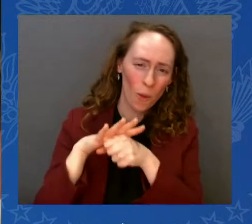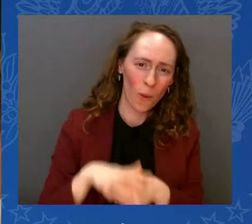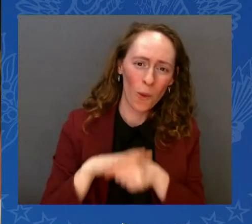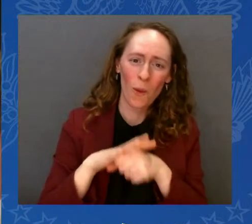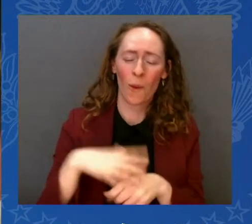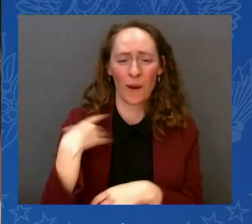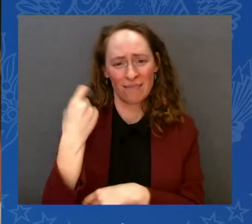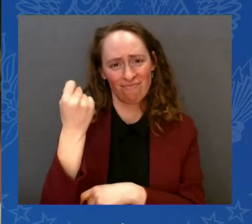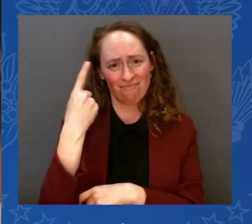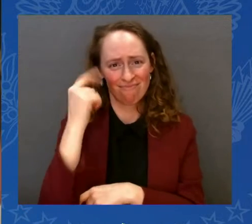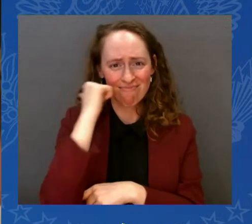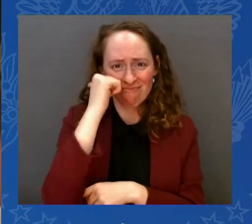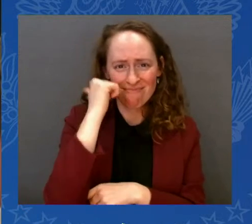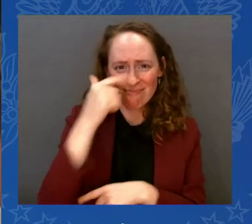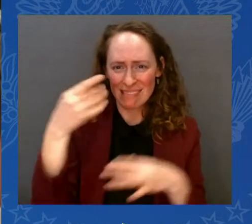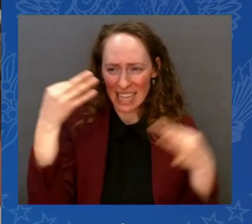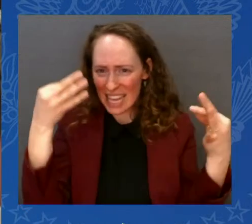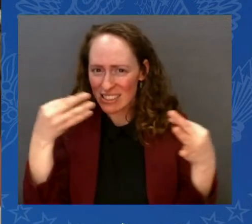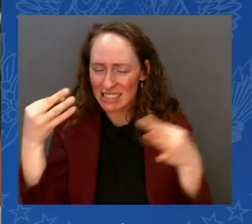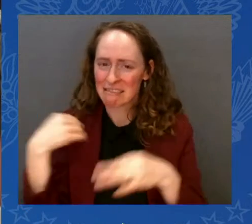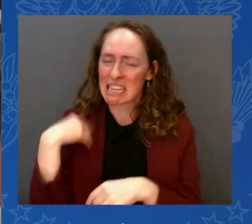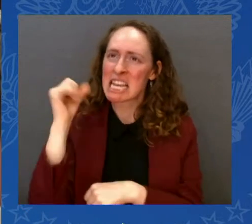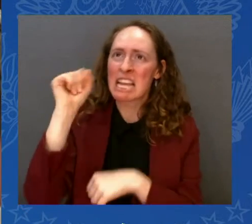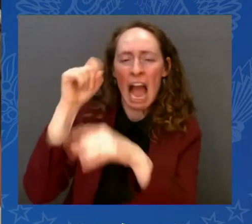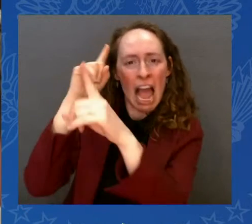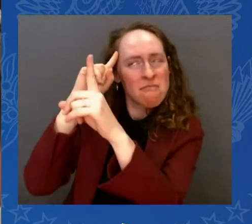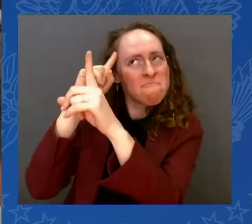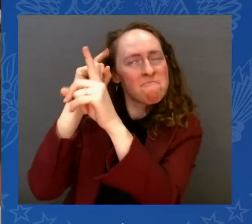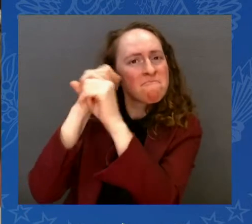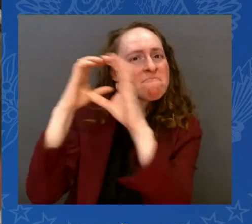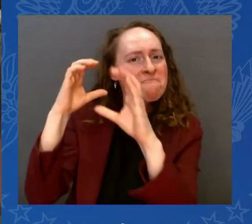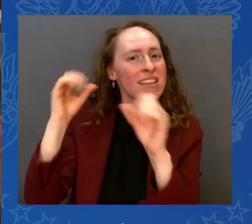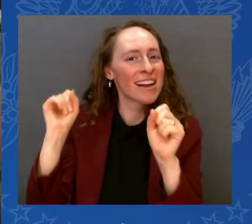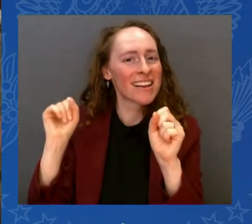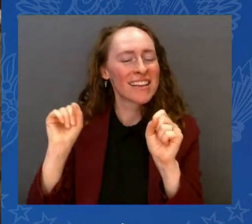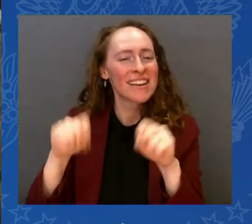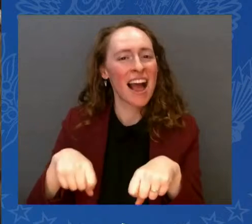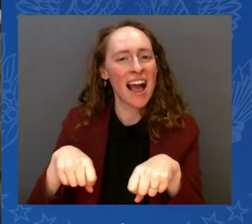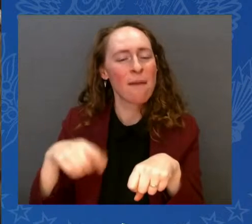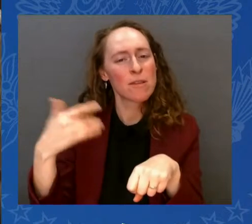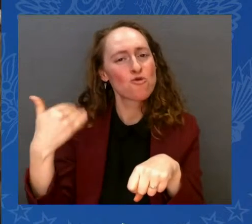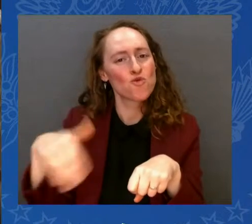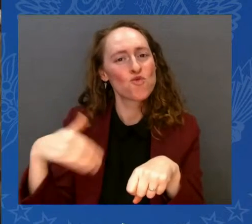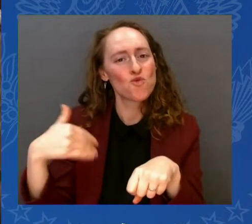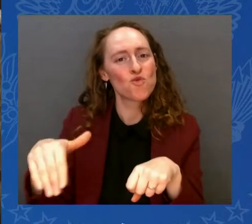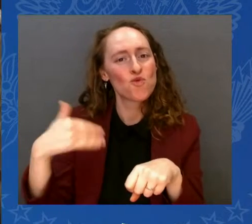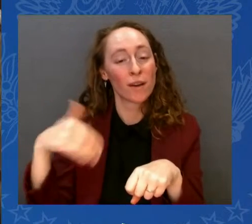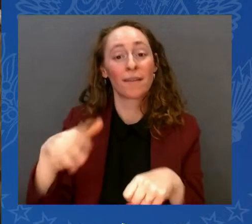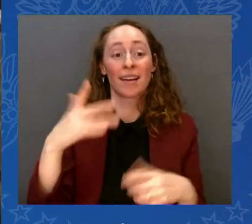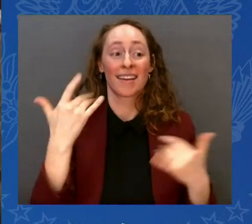I will just remind you that you are in a room full of the -- my wife said I can't use my "farm words" --